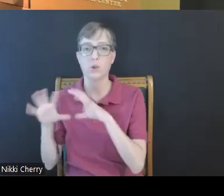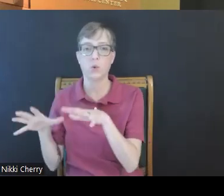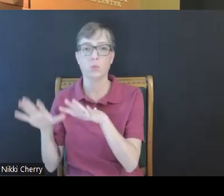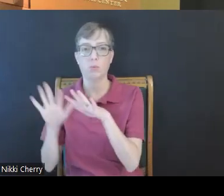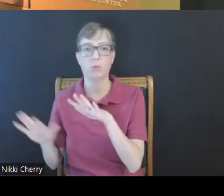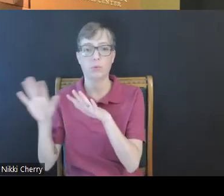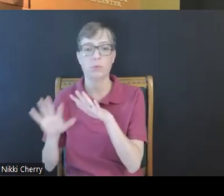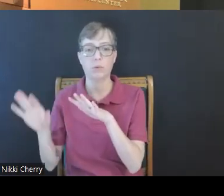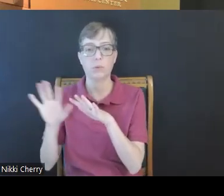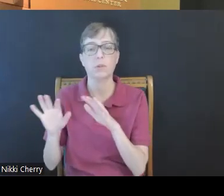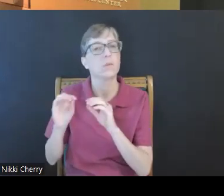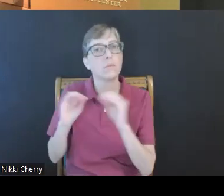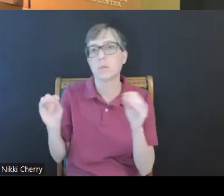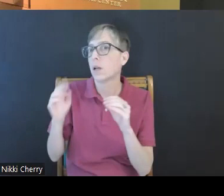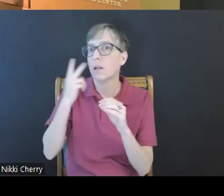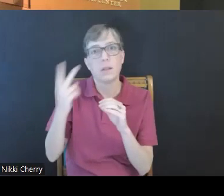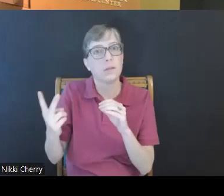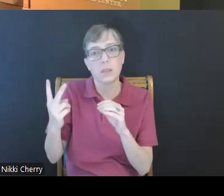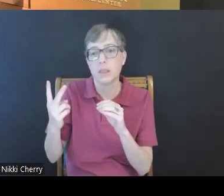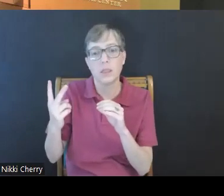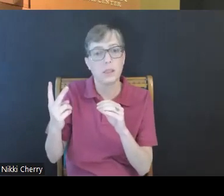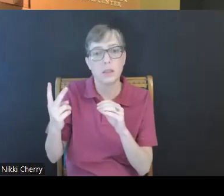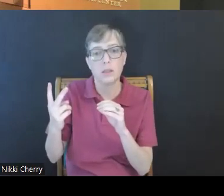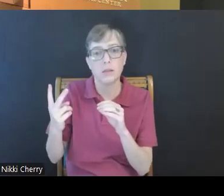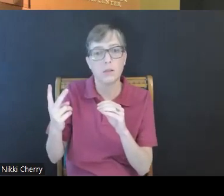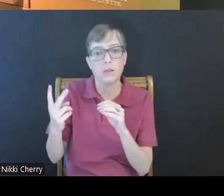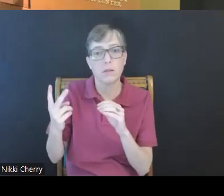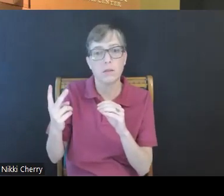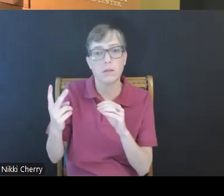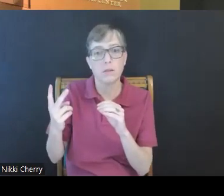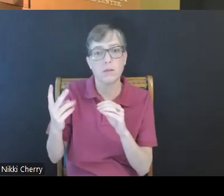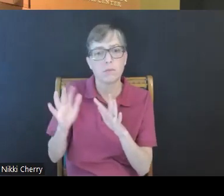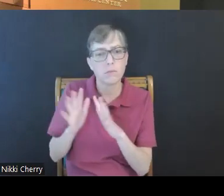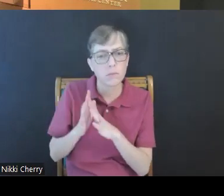or a clinical social worker uh so once you get out into rural parts of the world uh you know